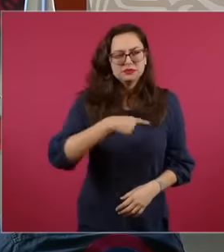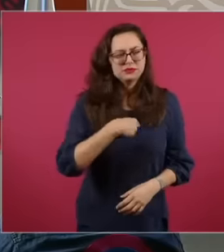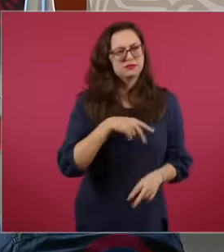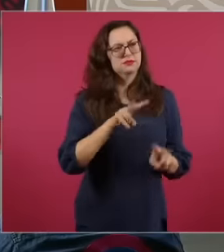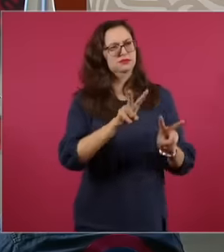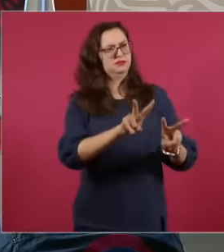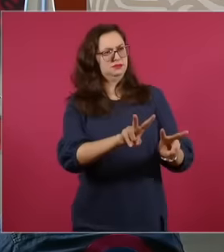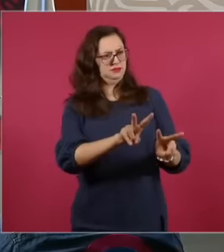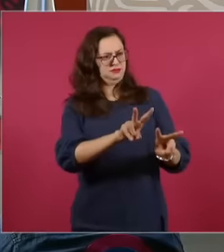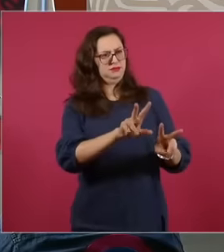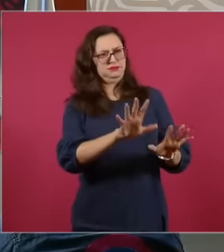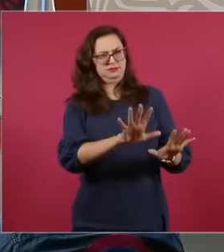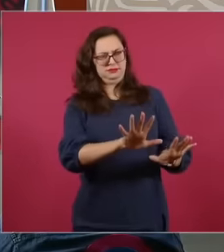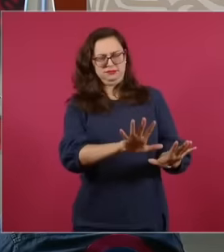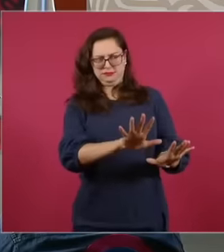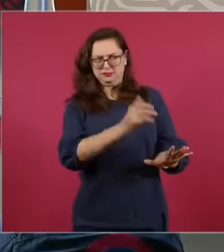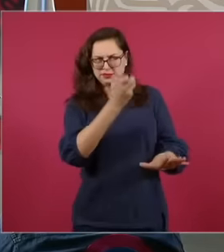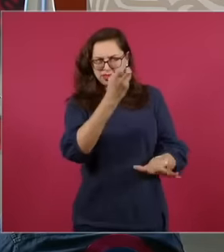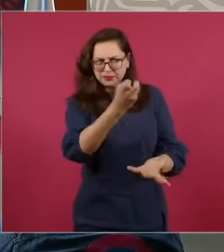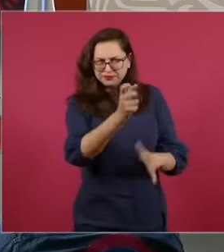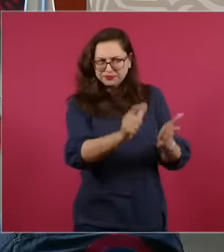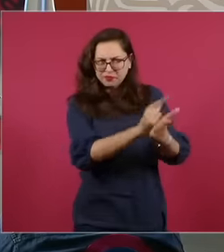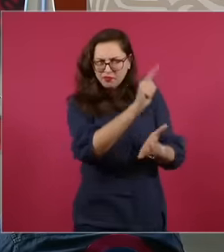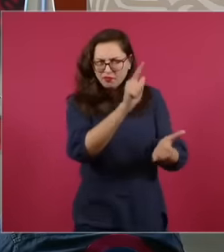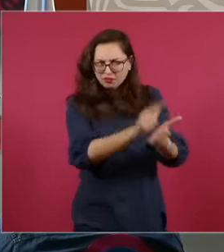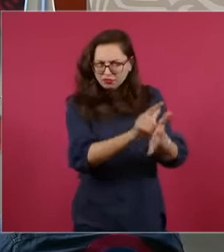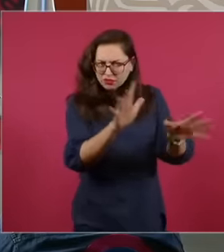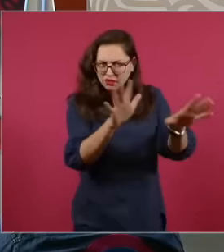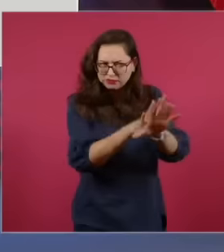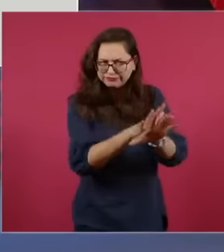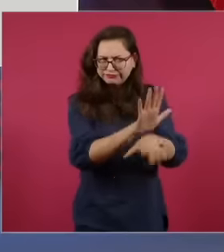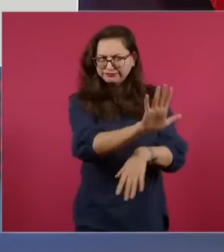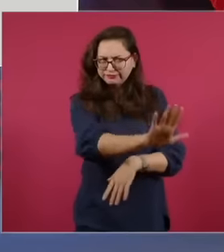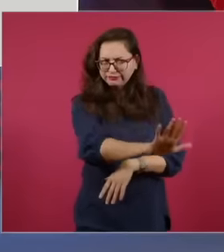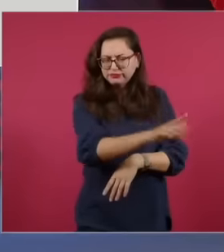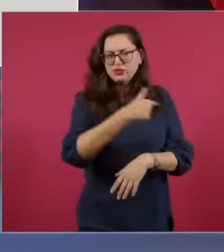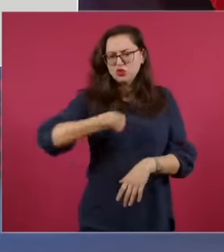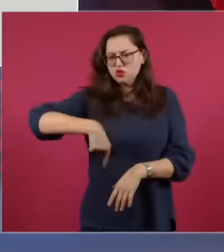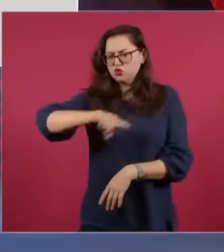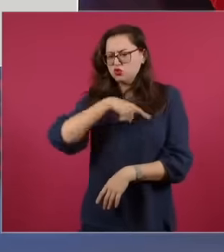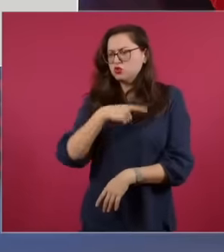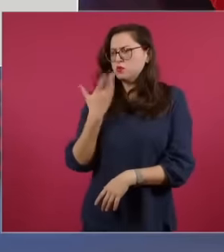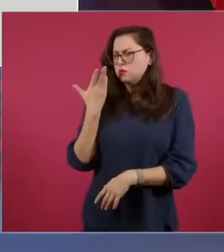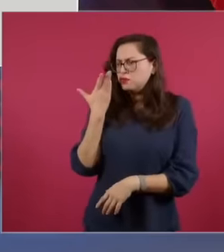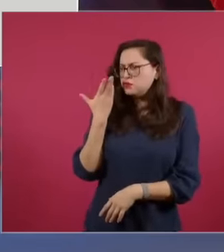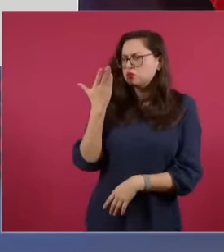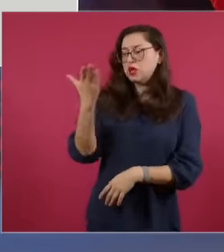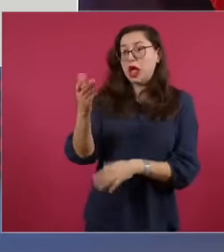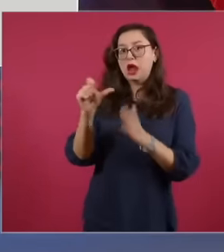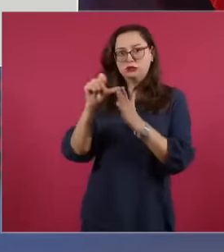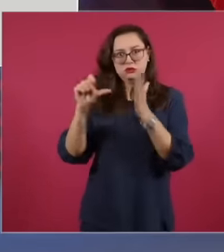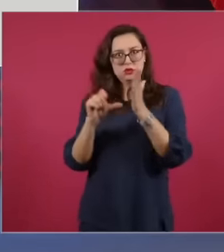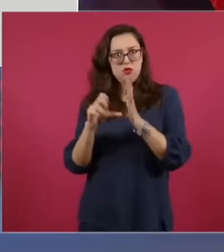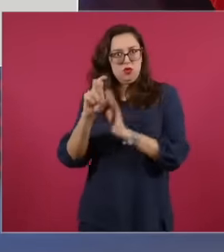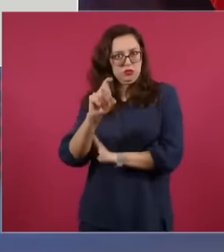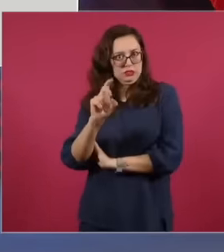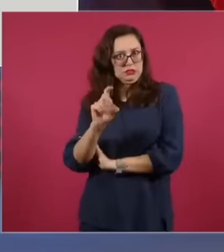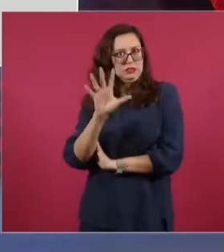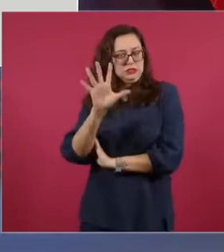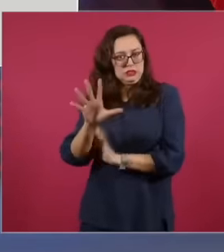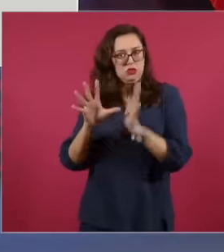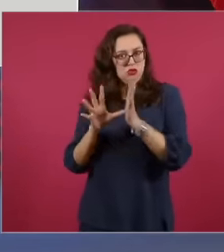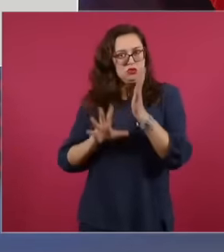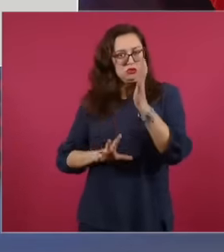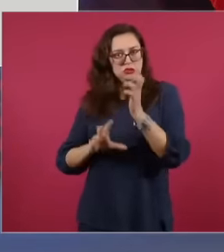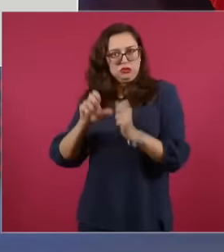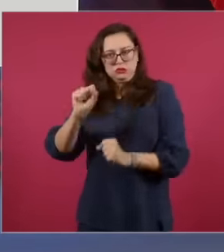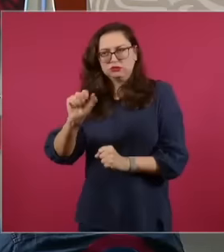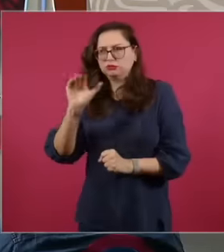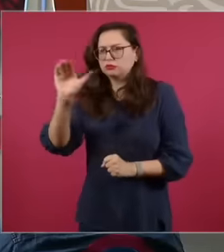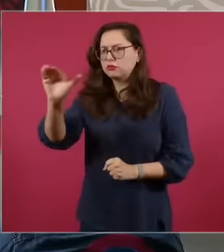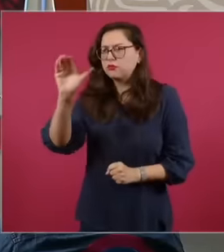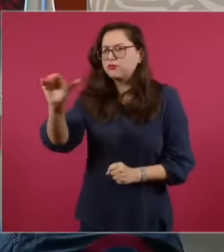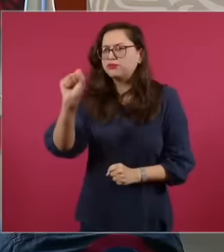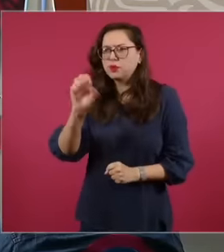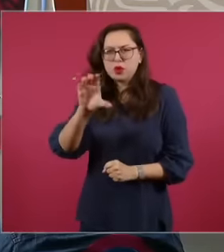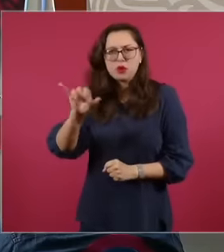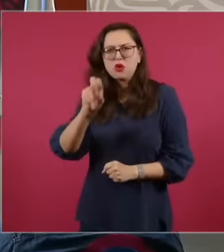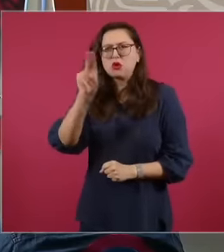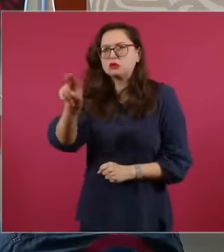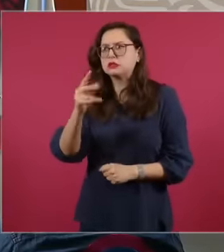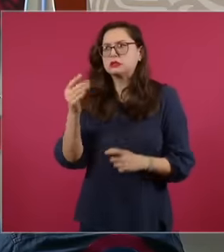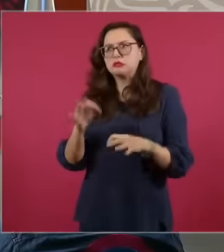article 35 of the Constitution a citizen consultation to gather the opinion of the people